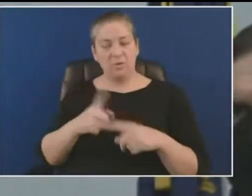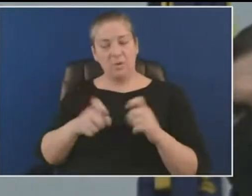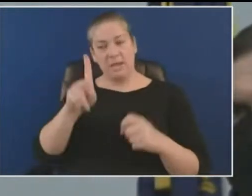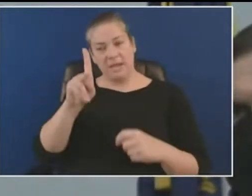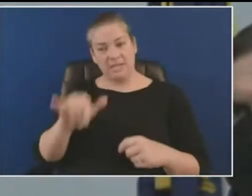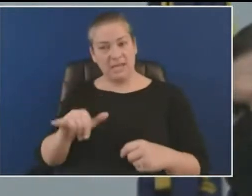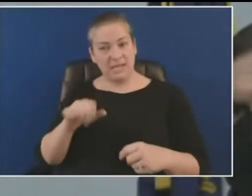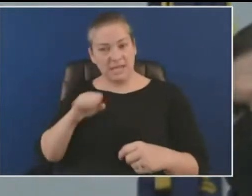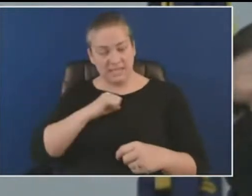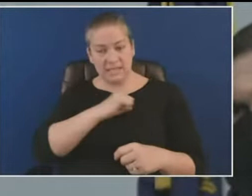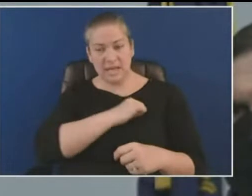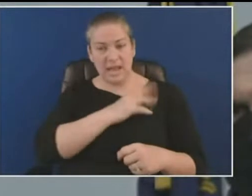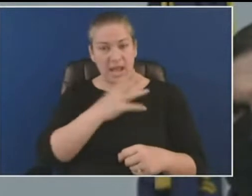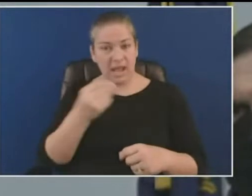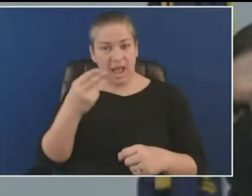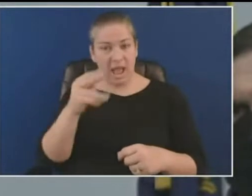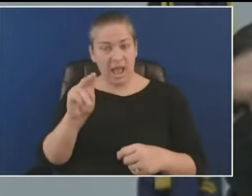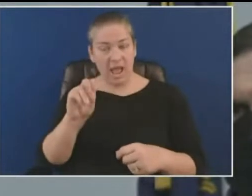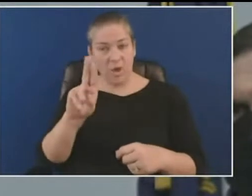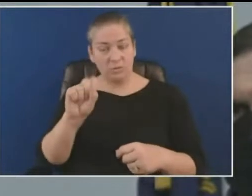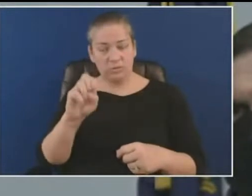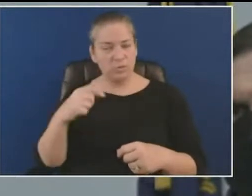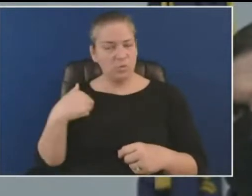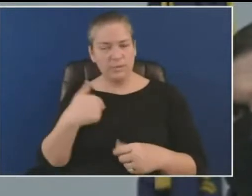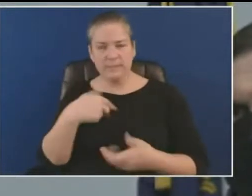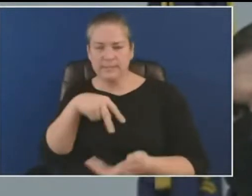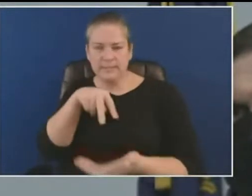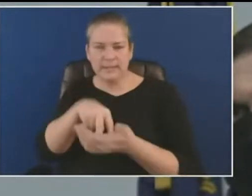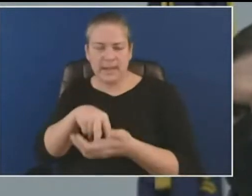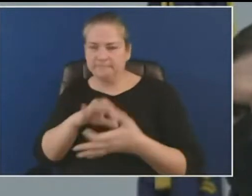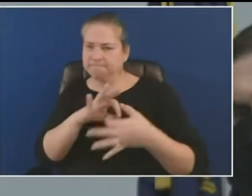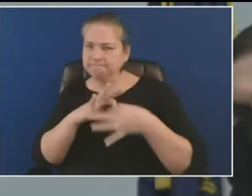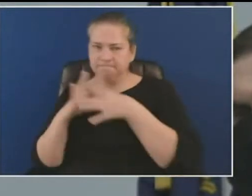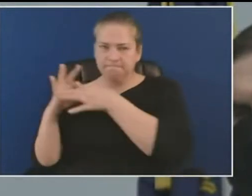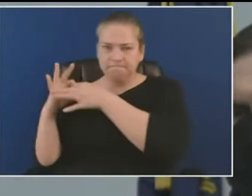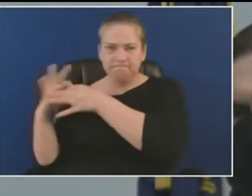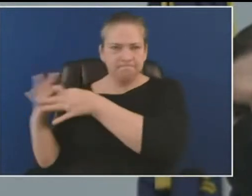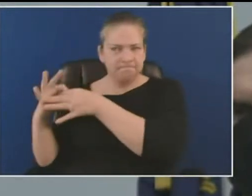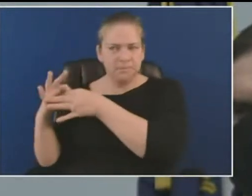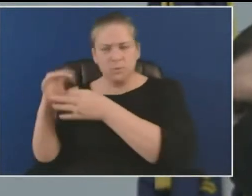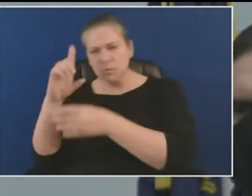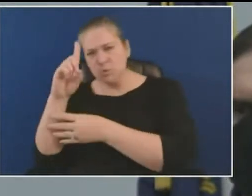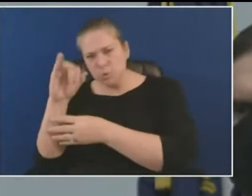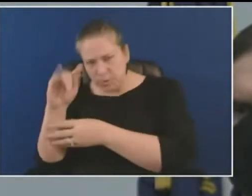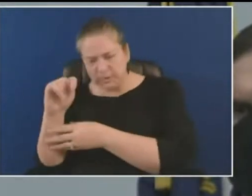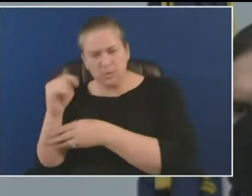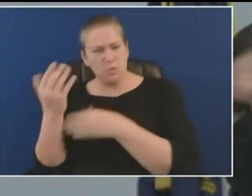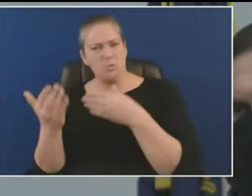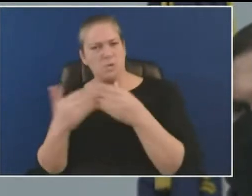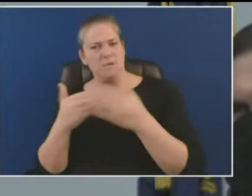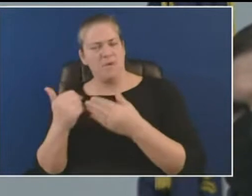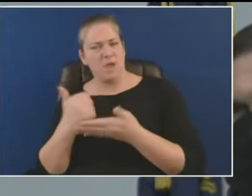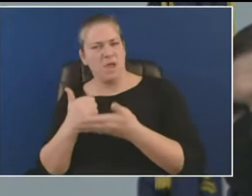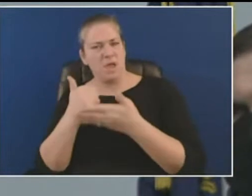Ready to do what needs to be done to make Kentucky whole again.